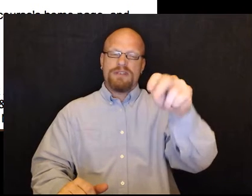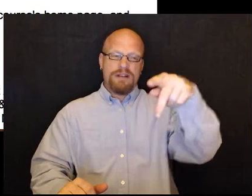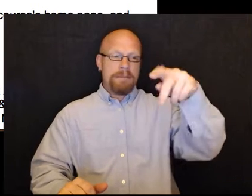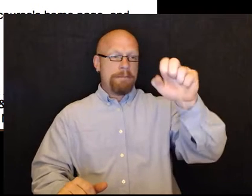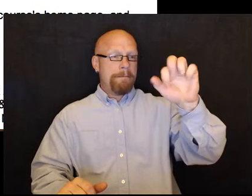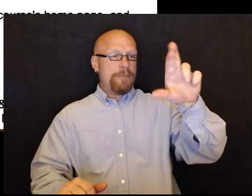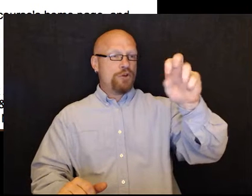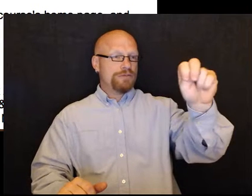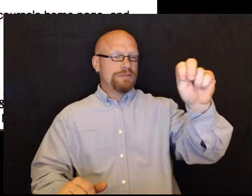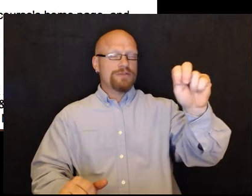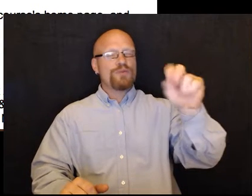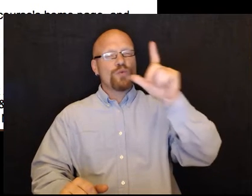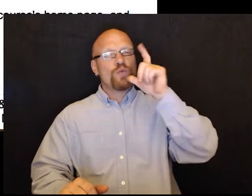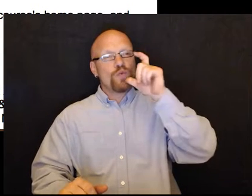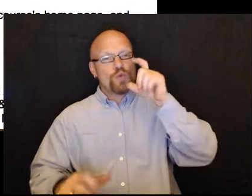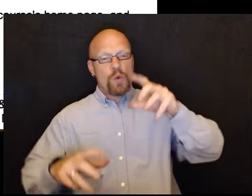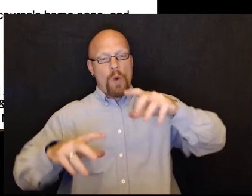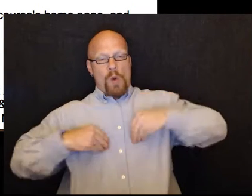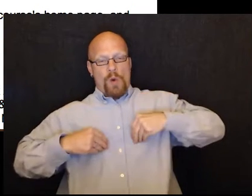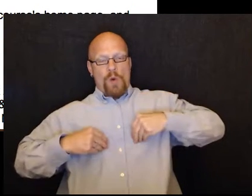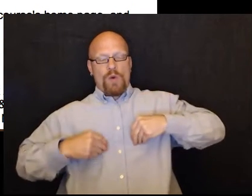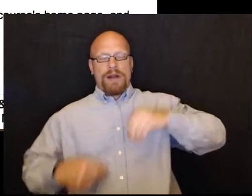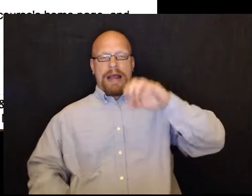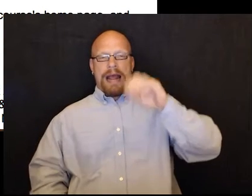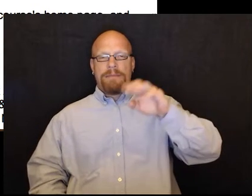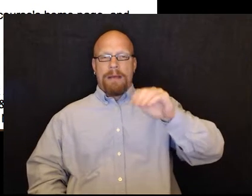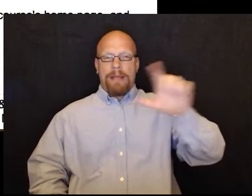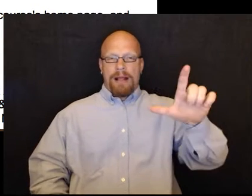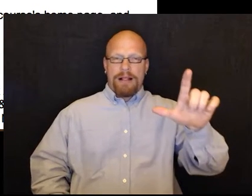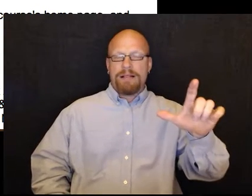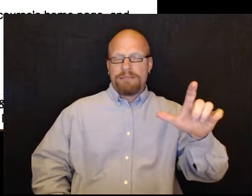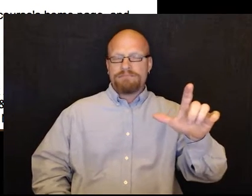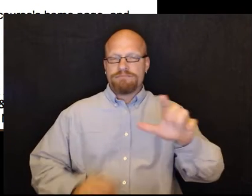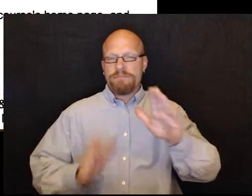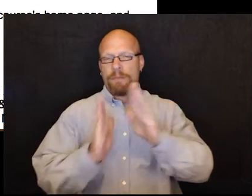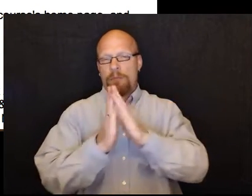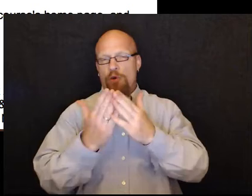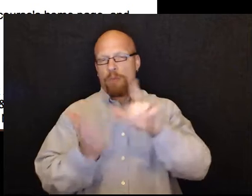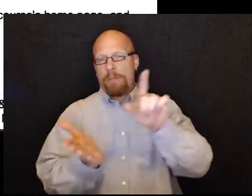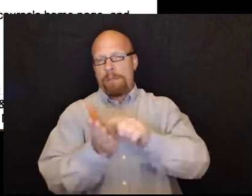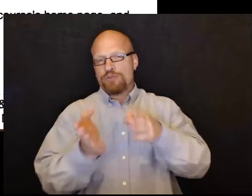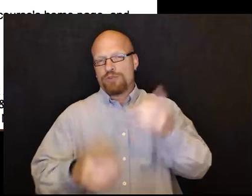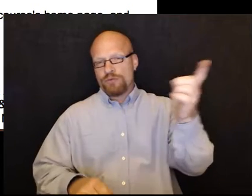click this and i'll tell you how to sign in to Pearson... Pearson is the publisher